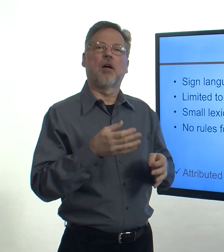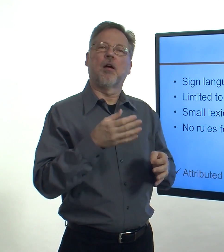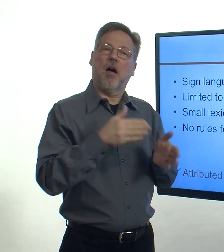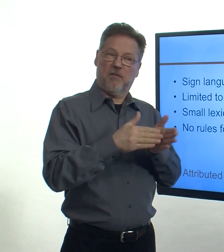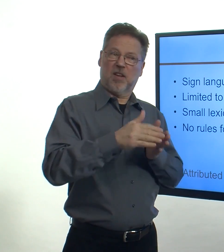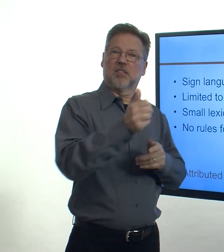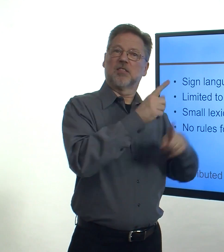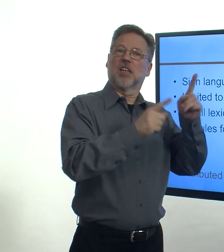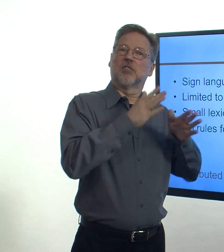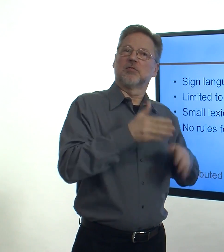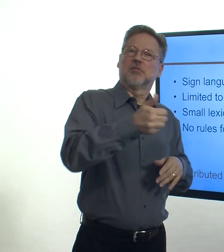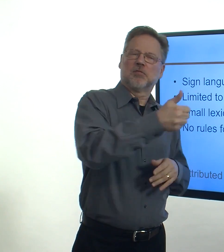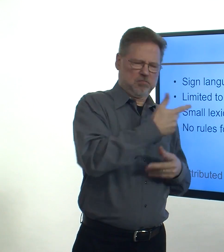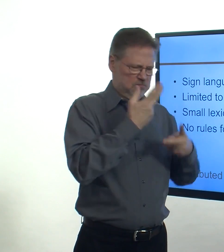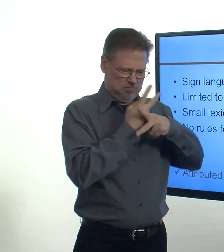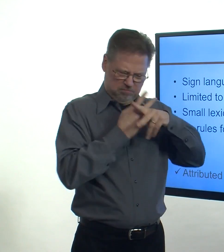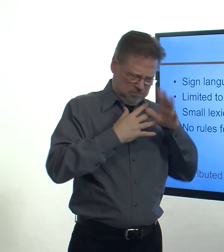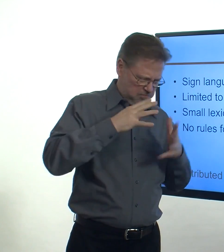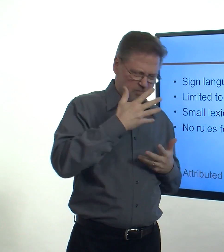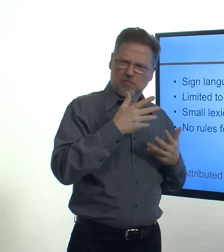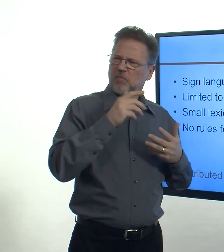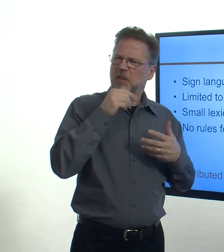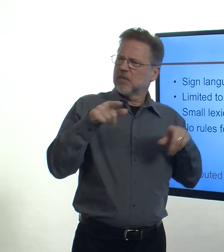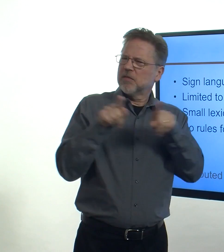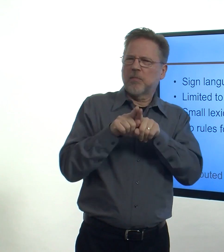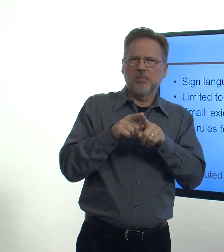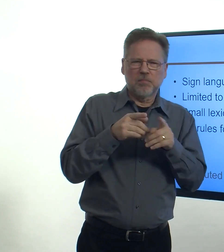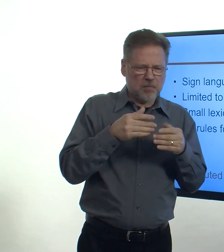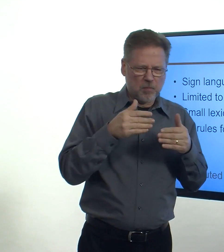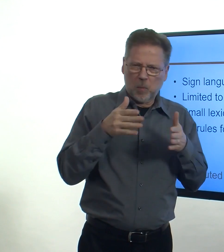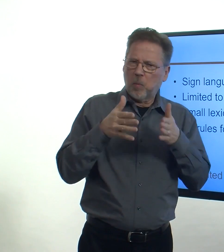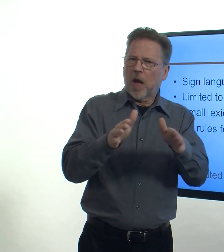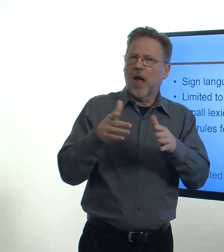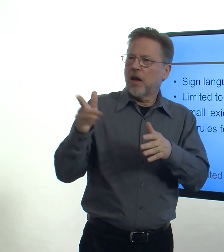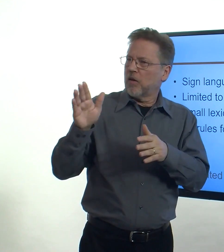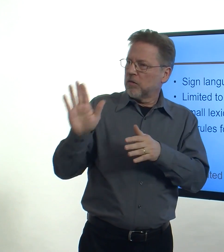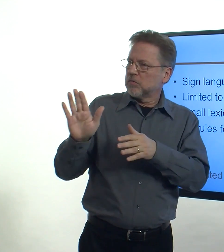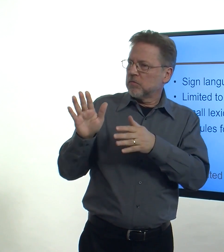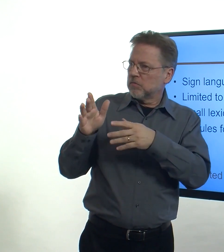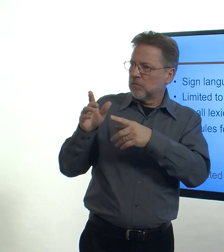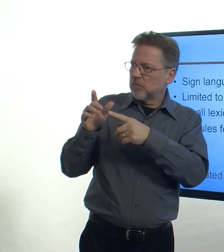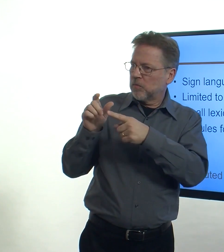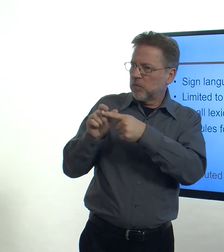Often, signers themselves notice that our word order is not the same as spoken languages,